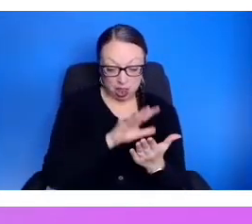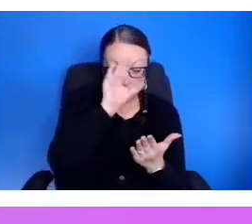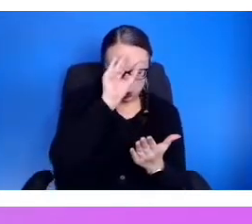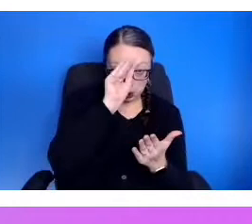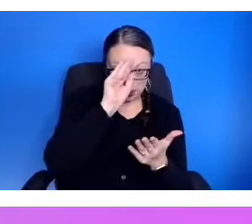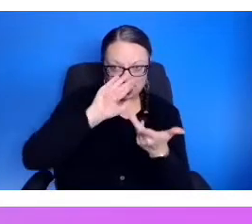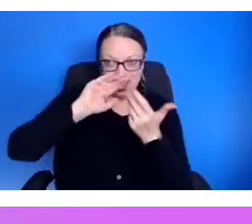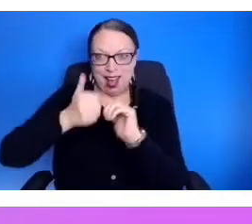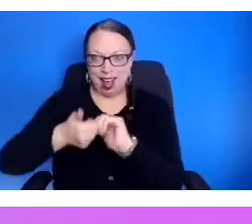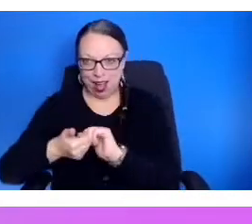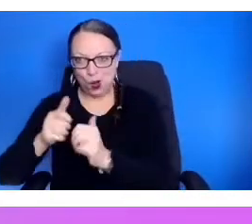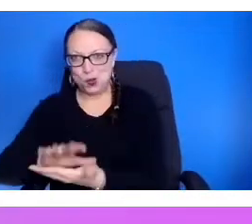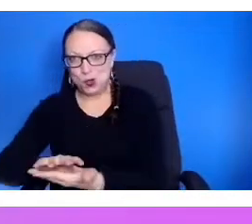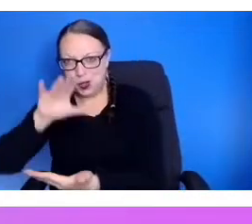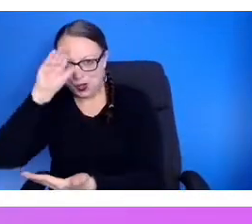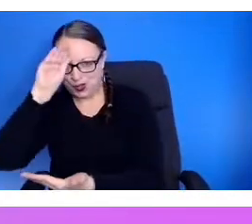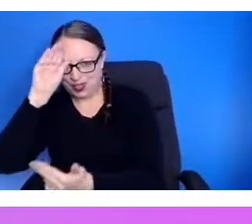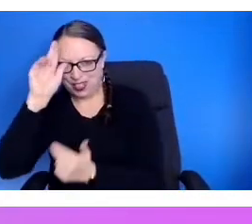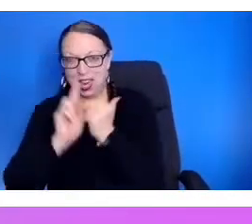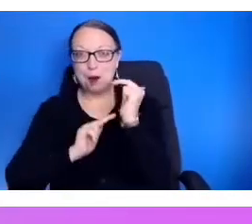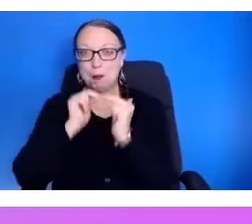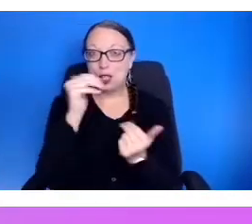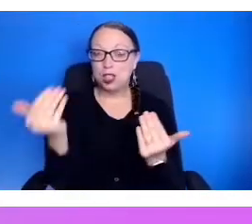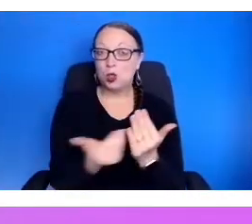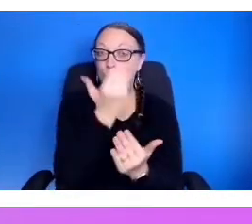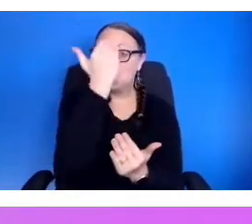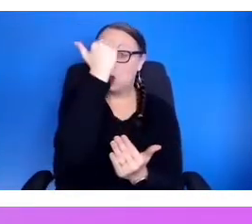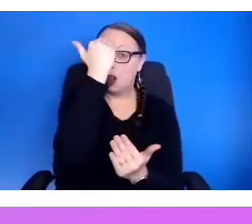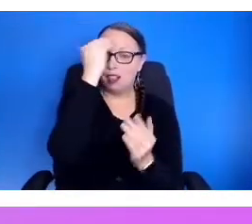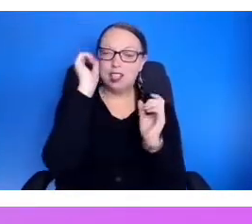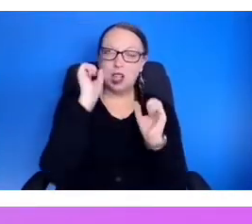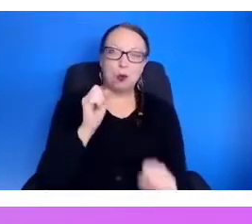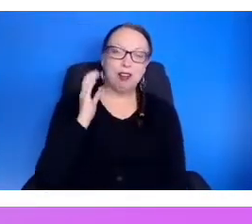that can take an organization far further forward far faster